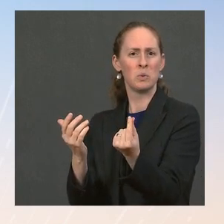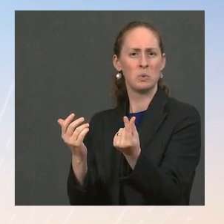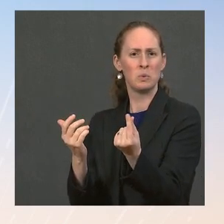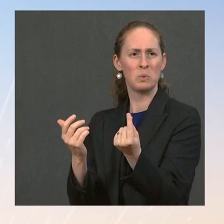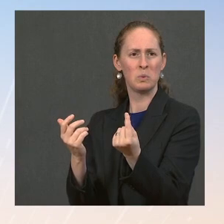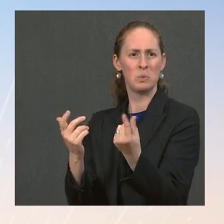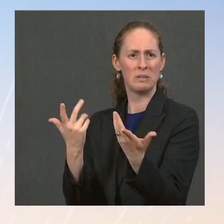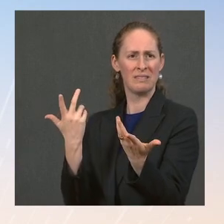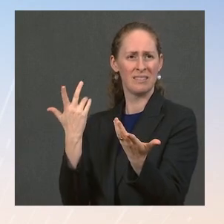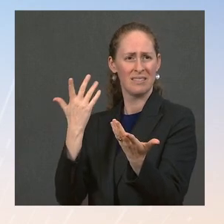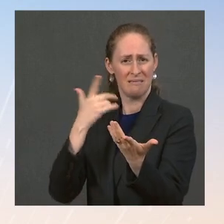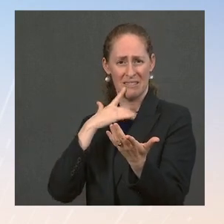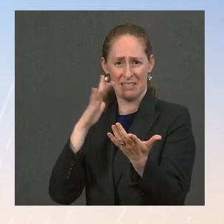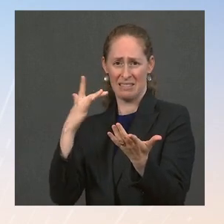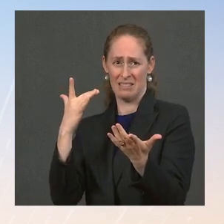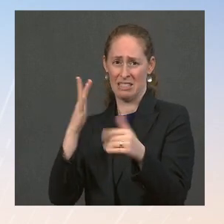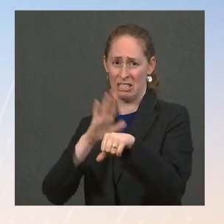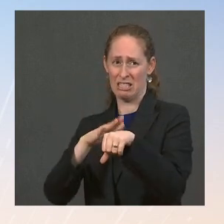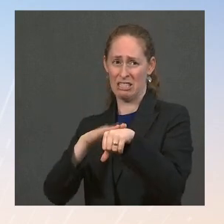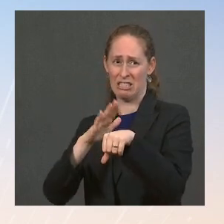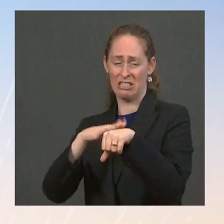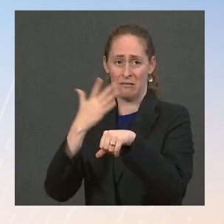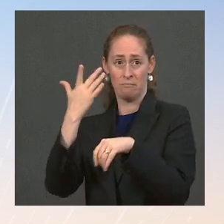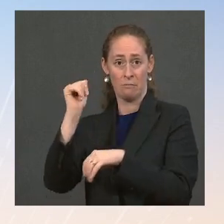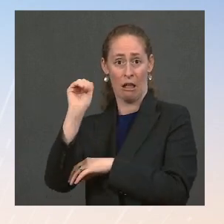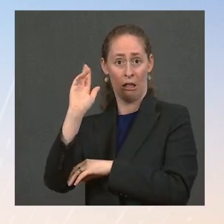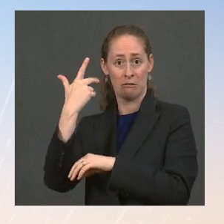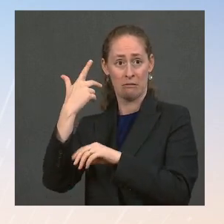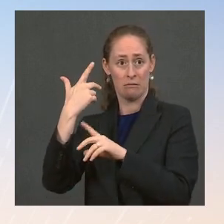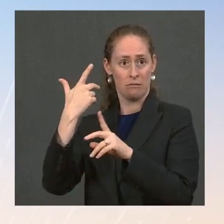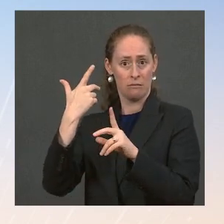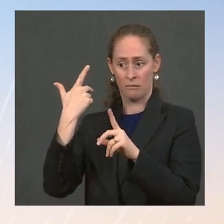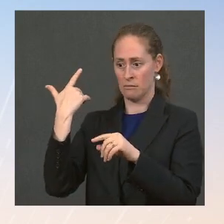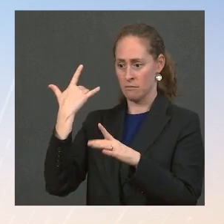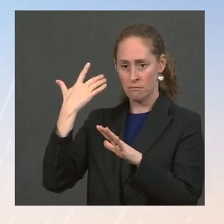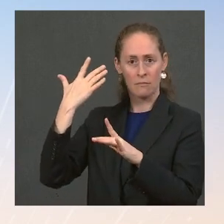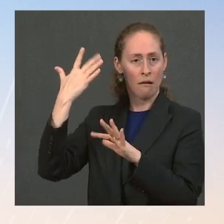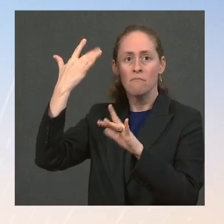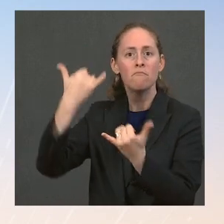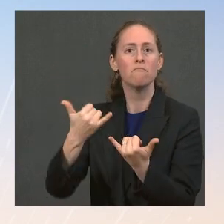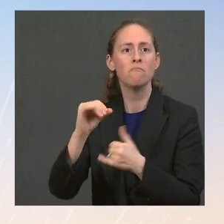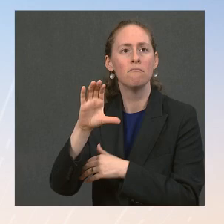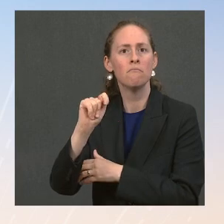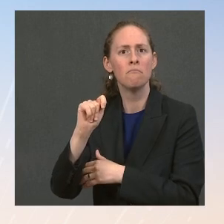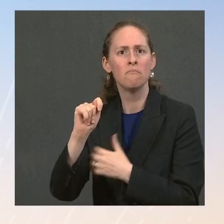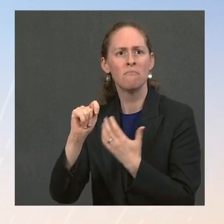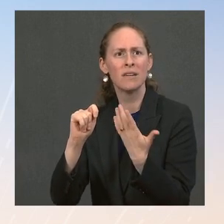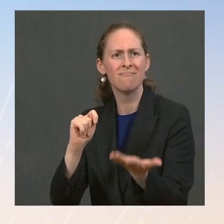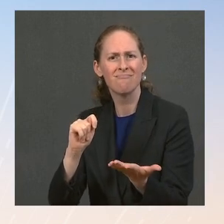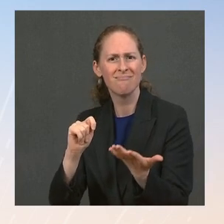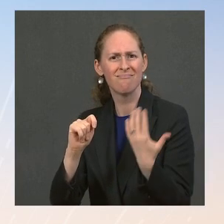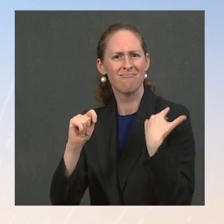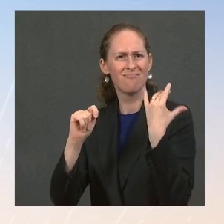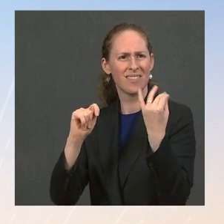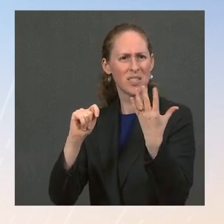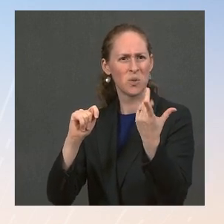Ms. Psaki: For the global supply chain issues? The Press: Yeah, she was talking in August about, "If you want to have your Christmas toys for your children, now might be the time to start buying them